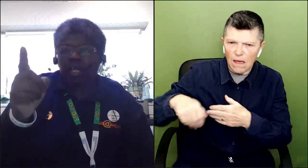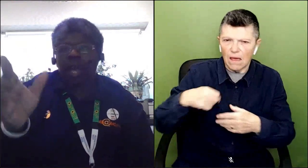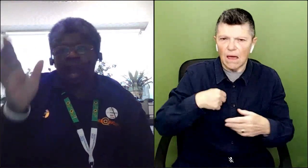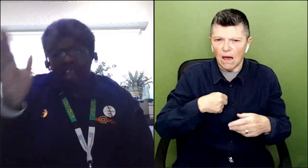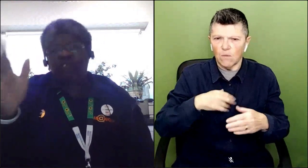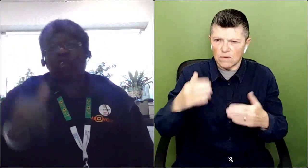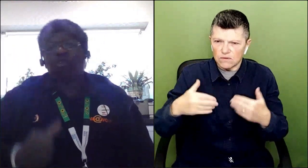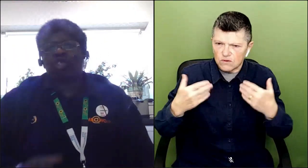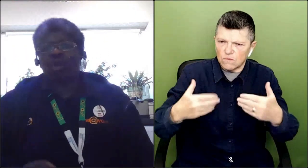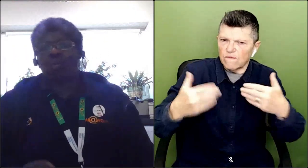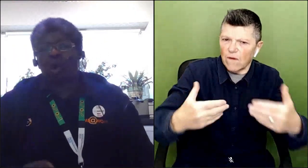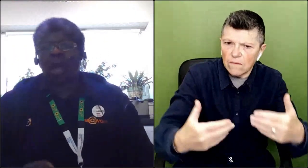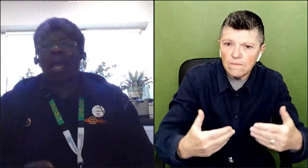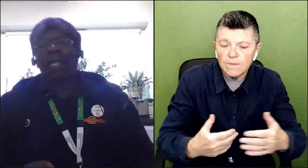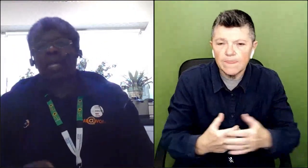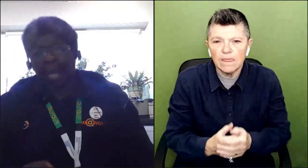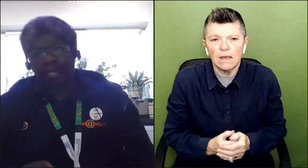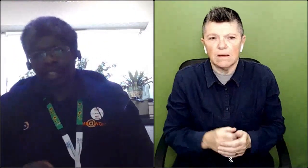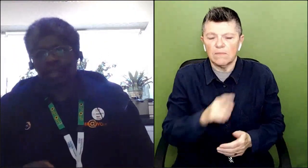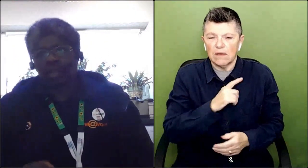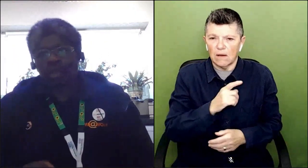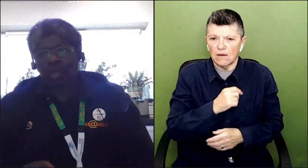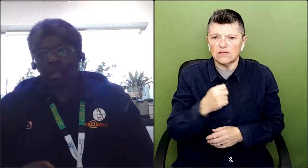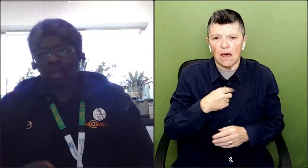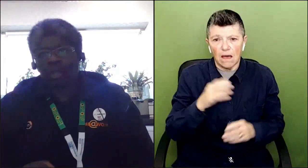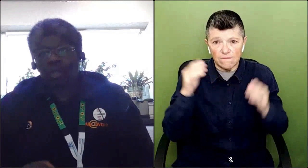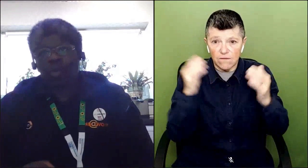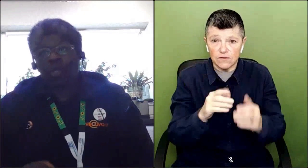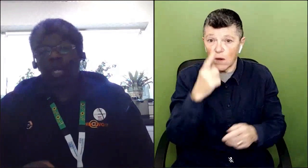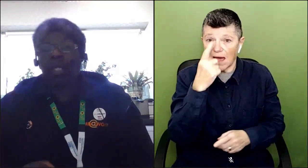Because he said: I focus on what I can do not what I can't do.